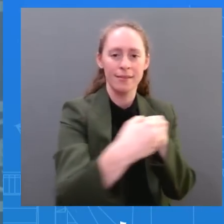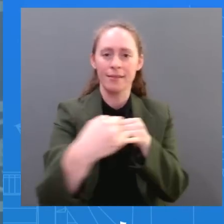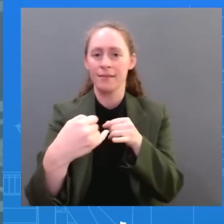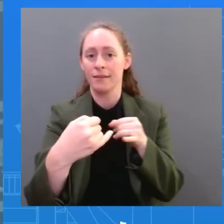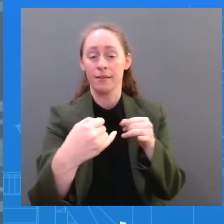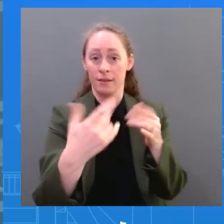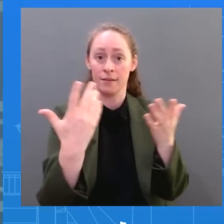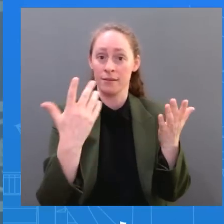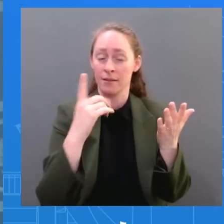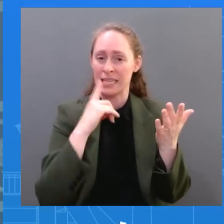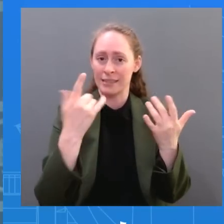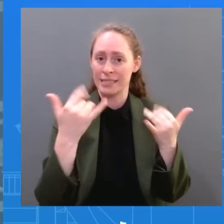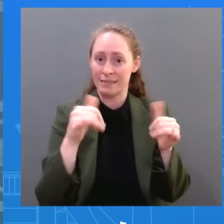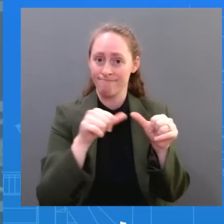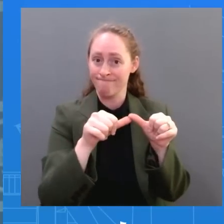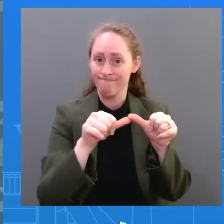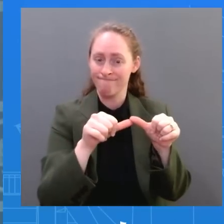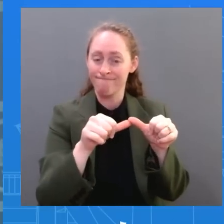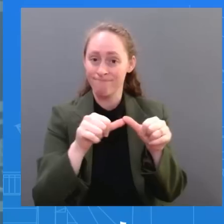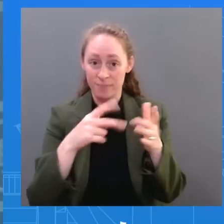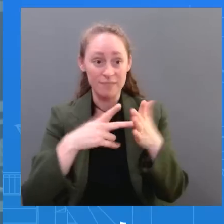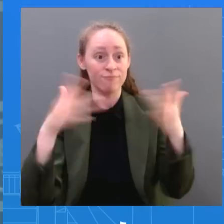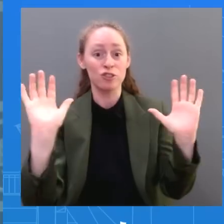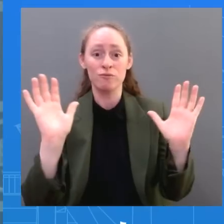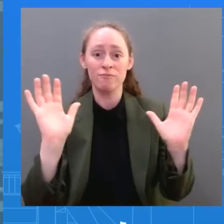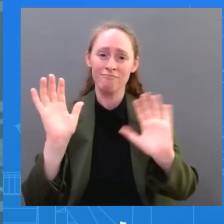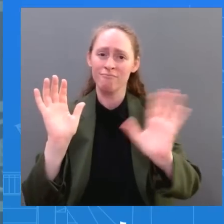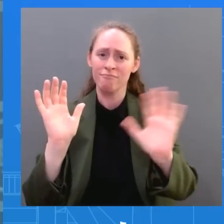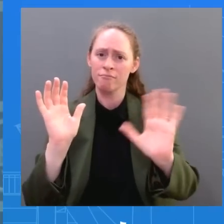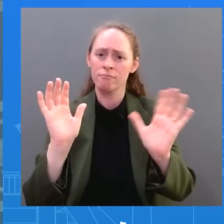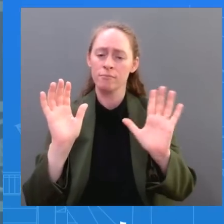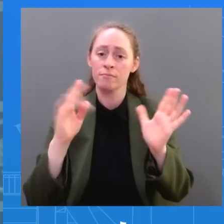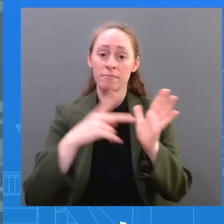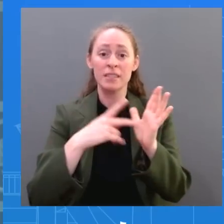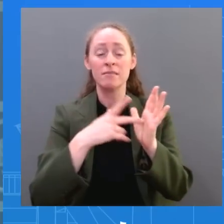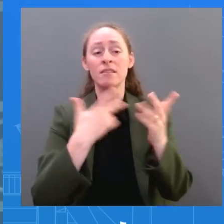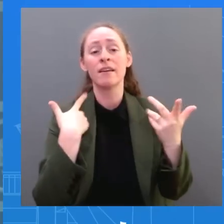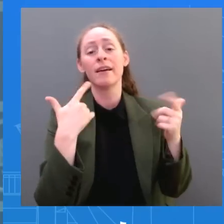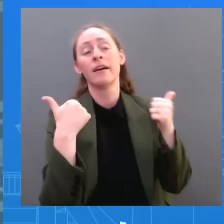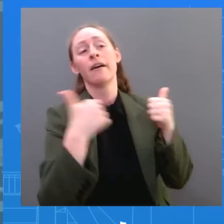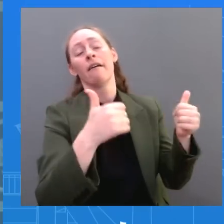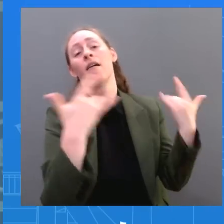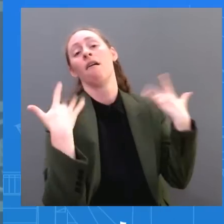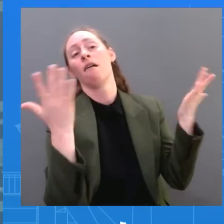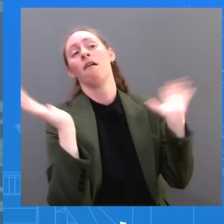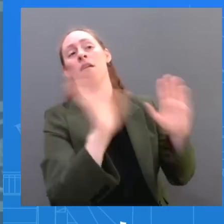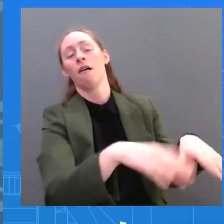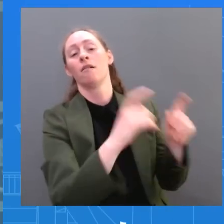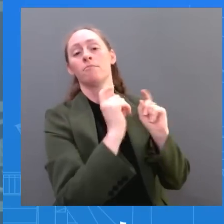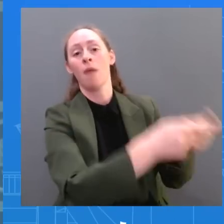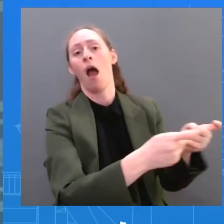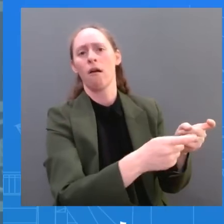They are -- have -- they have shown their bravery. They will continue to fight and -- and fight for their democracy.